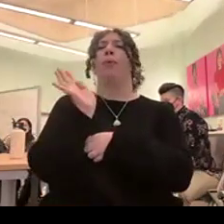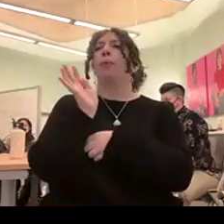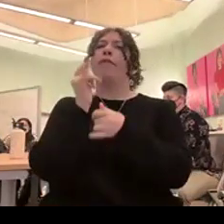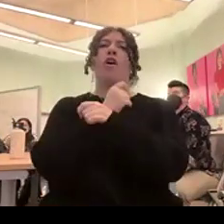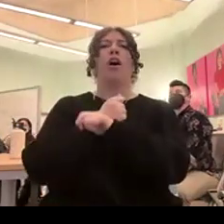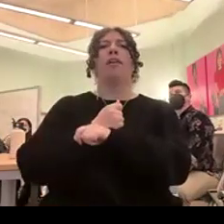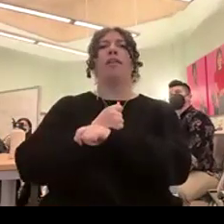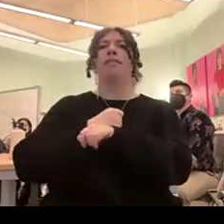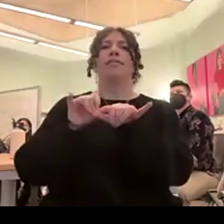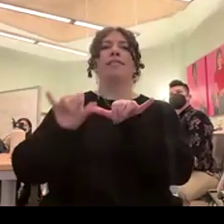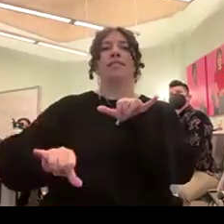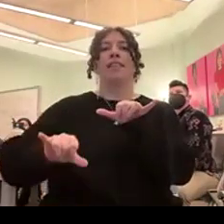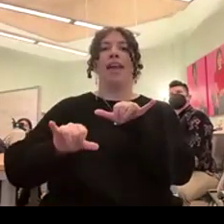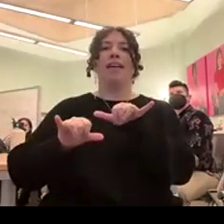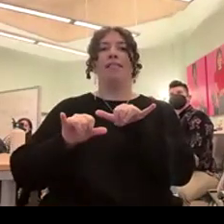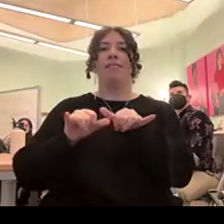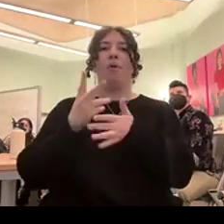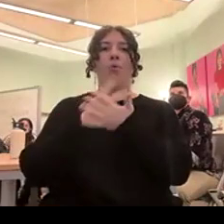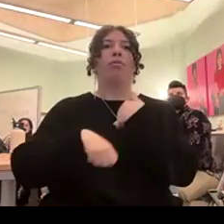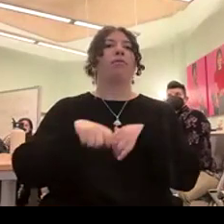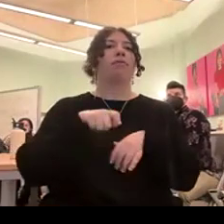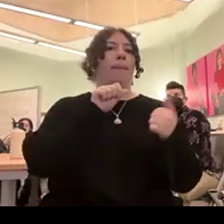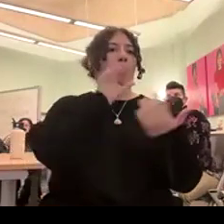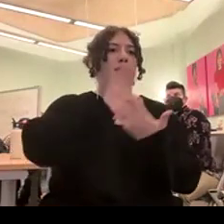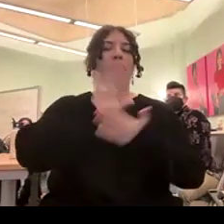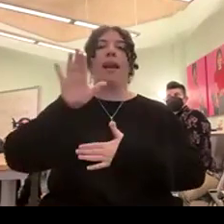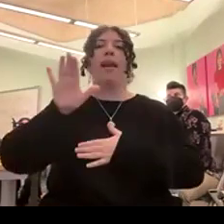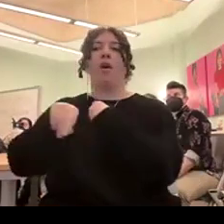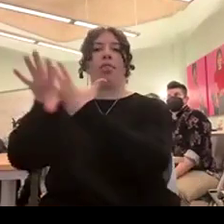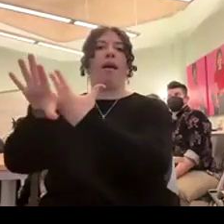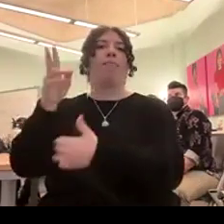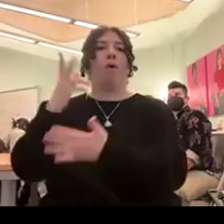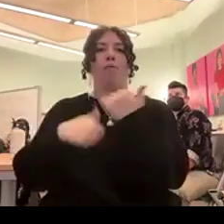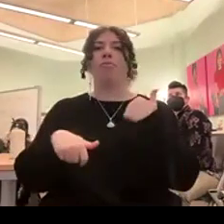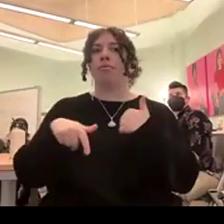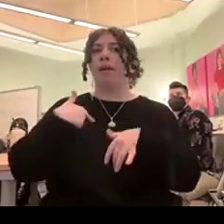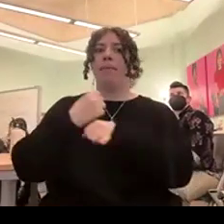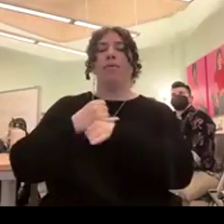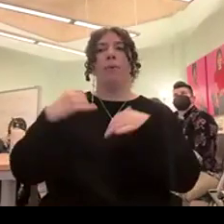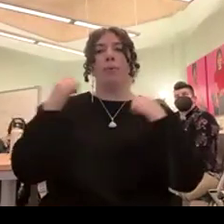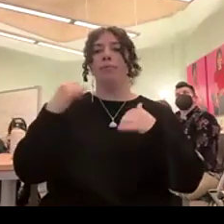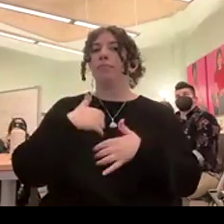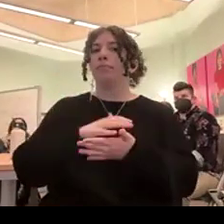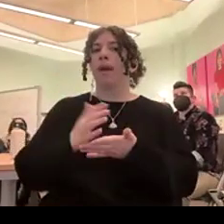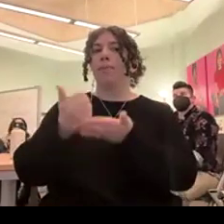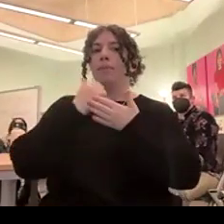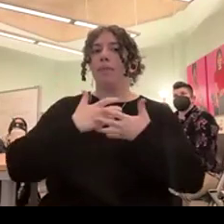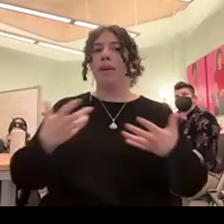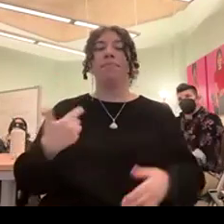it helps me that my office is one of the few that fought to stay hybrid at my campus." Great.